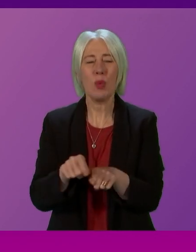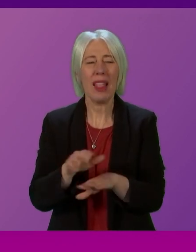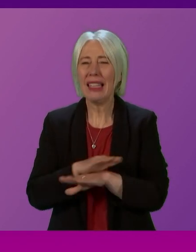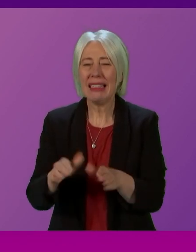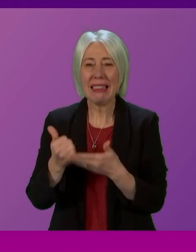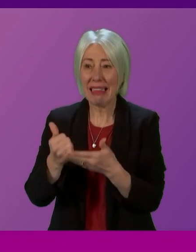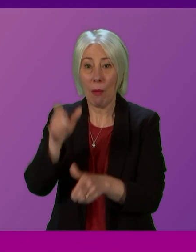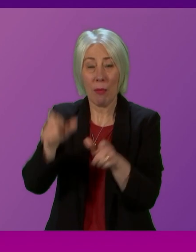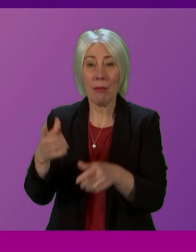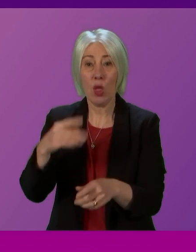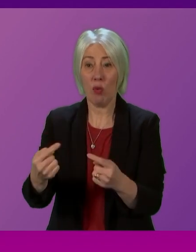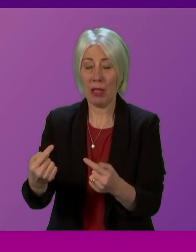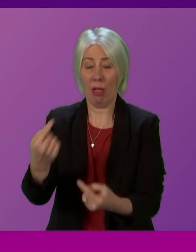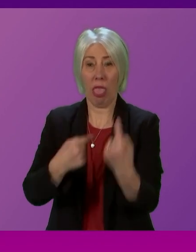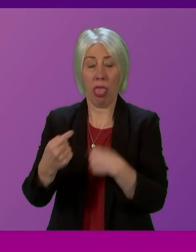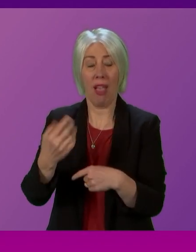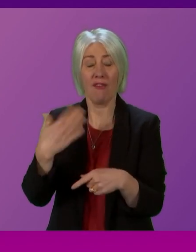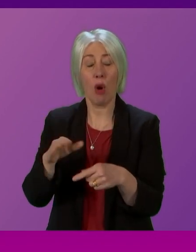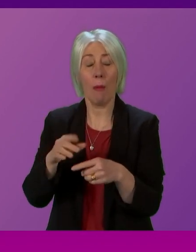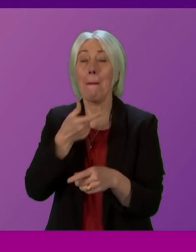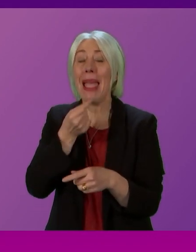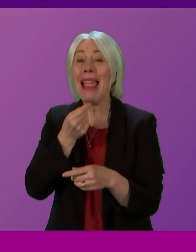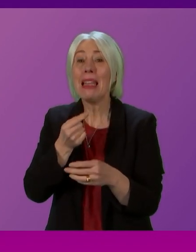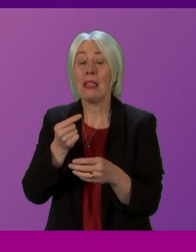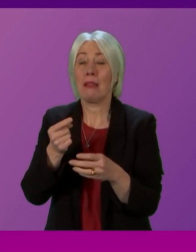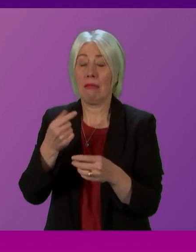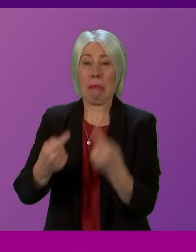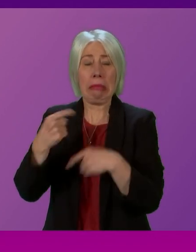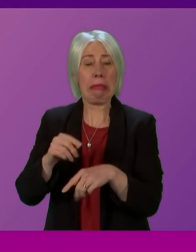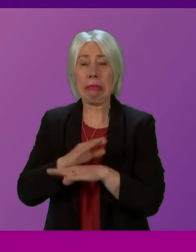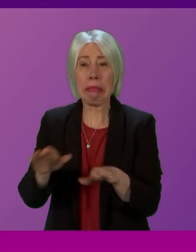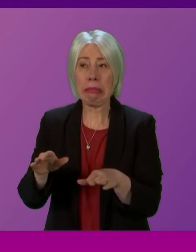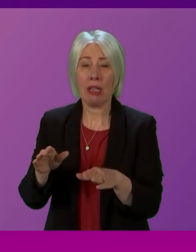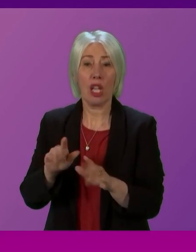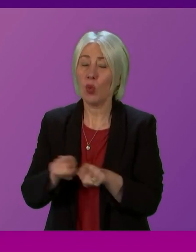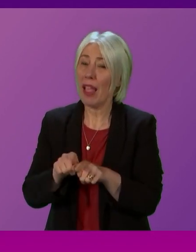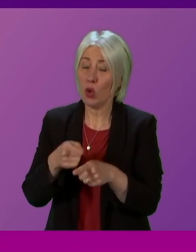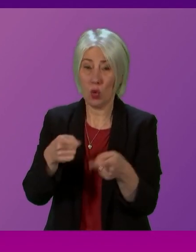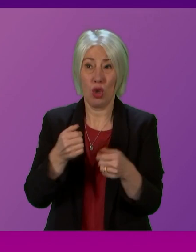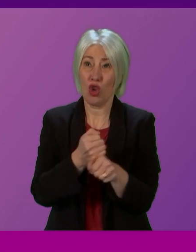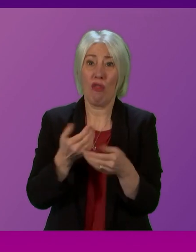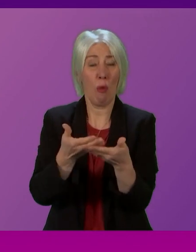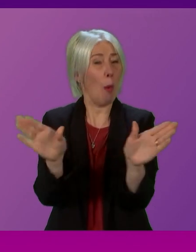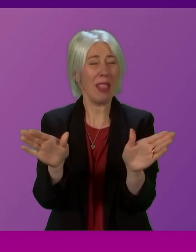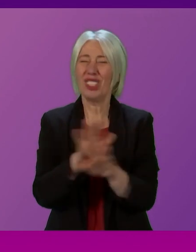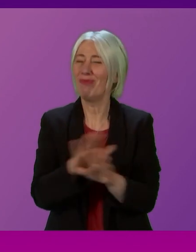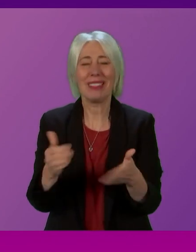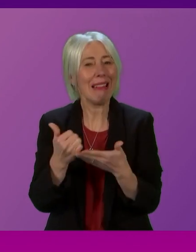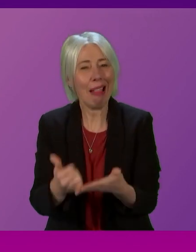victims of male violence against women and the population at large.